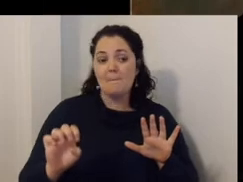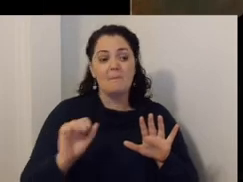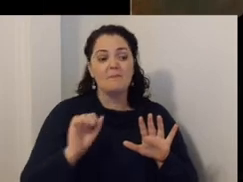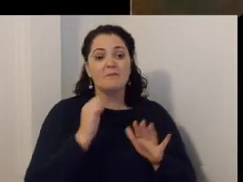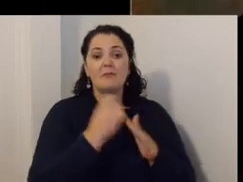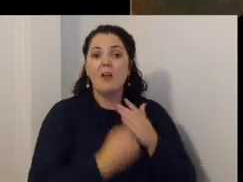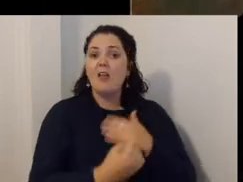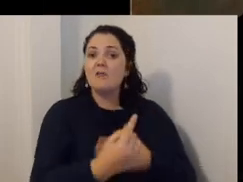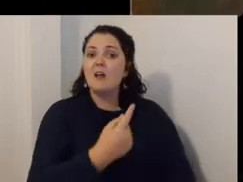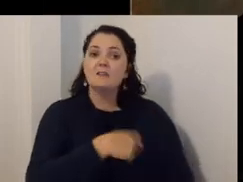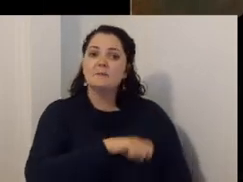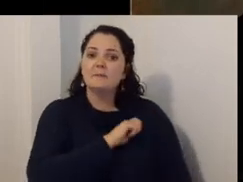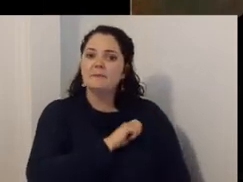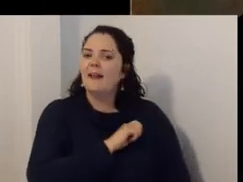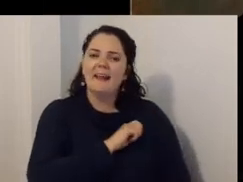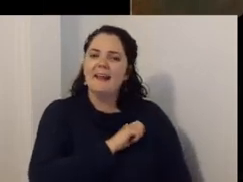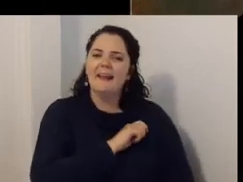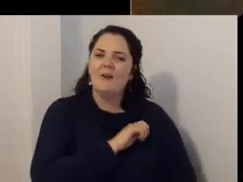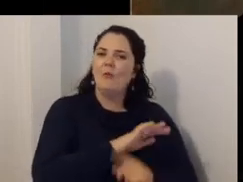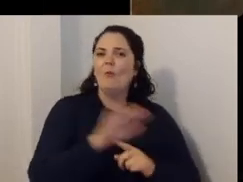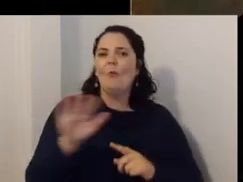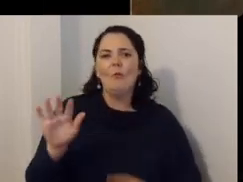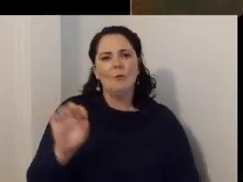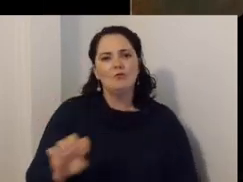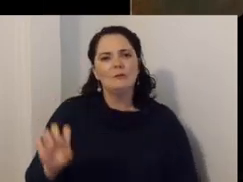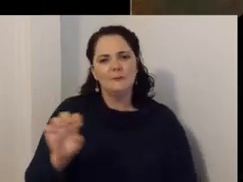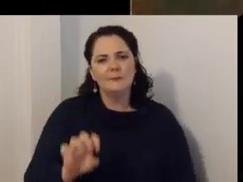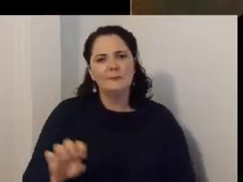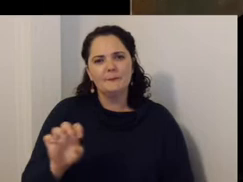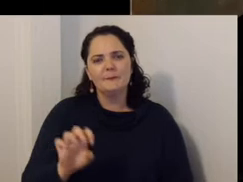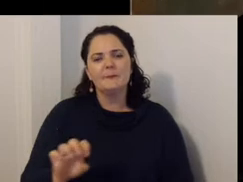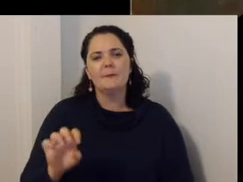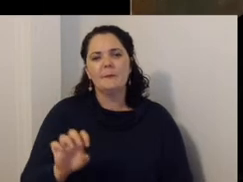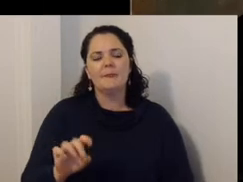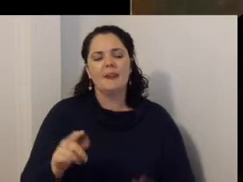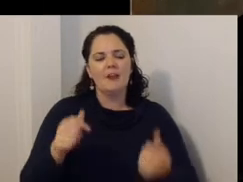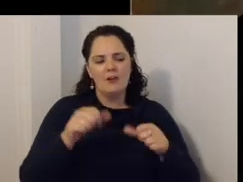Italy, it works across Europe but it's it really is epitomized by this use of tenebrism and this